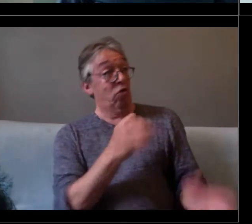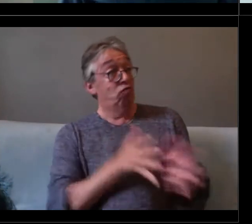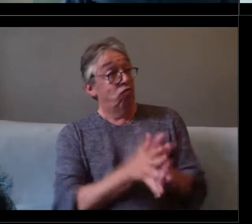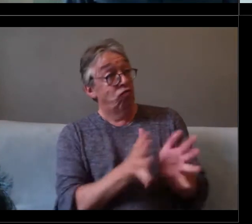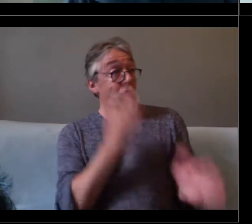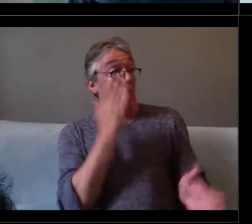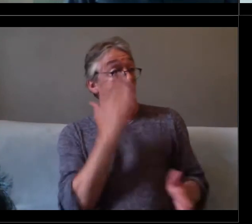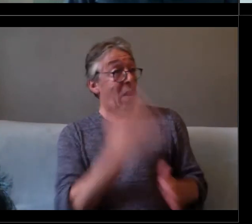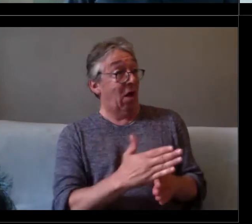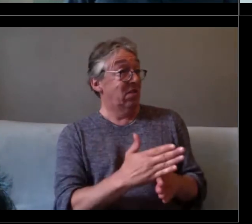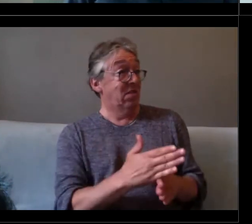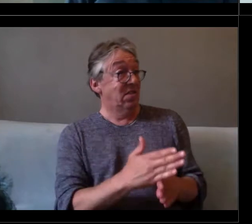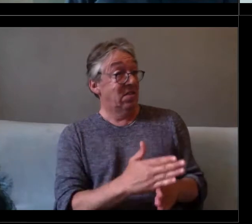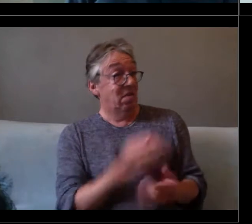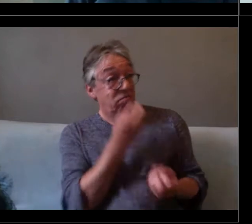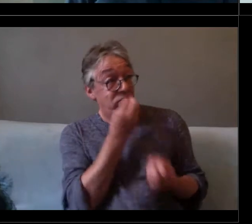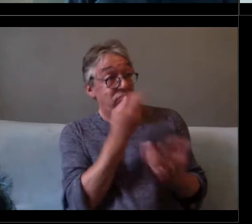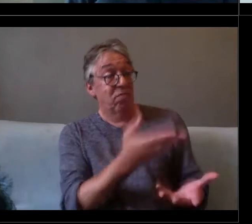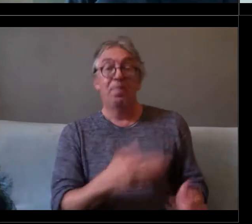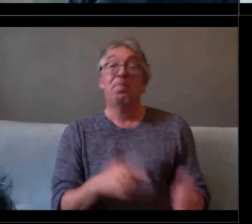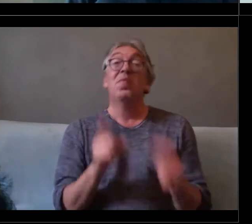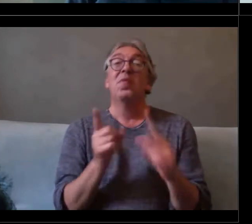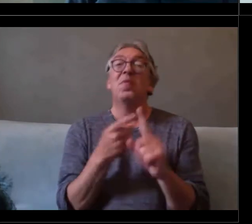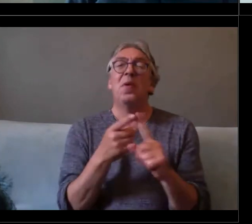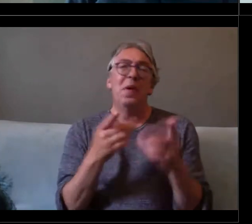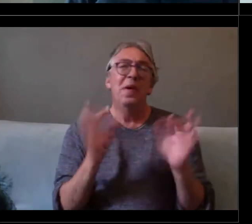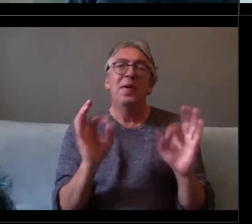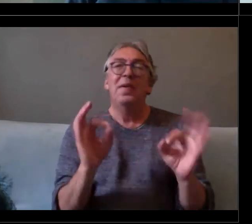Thank you first of all to having me here today.